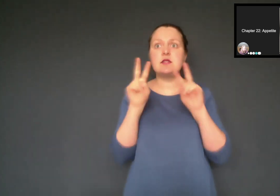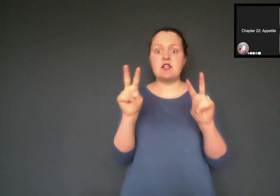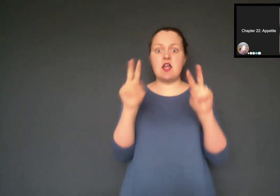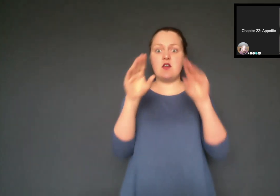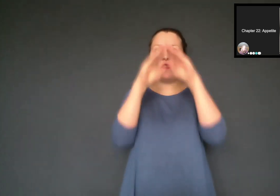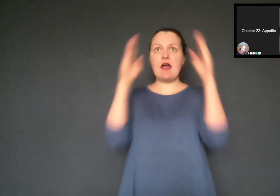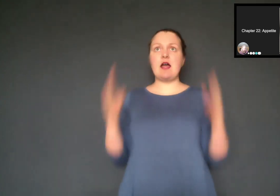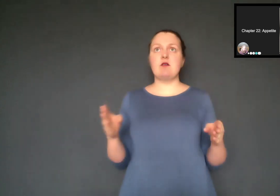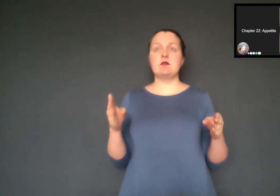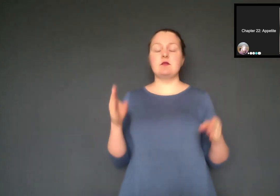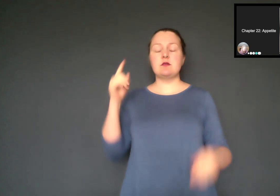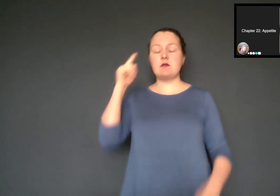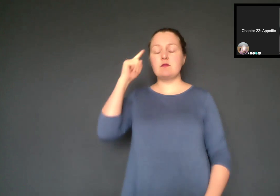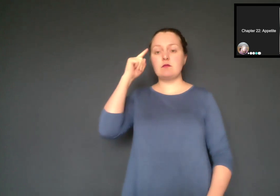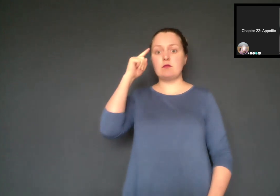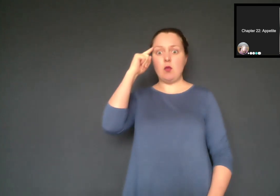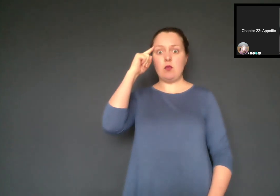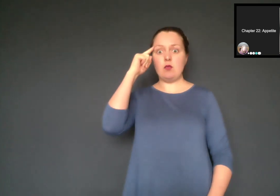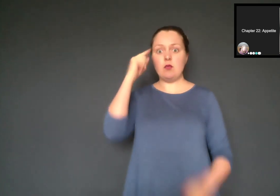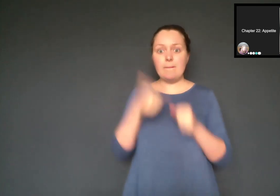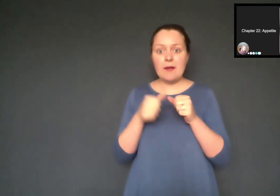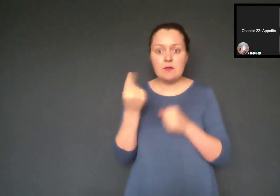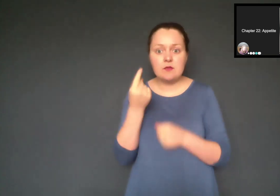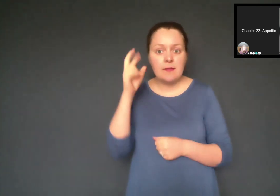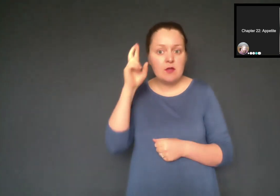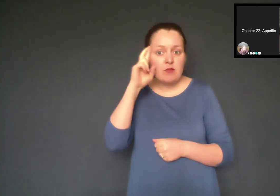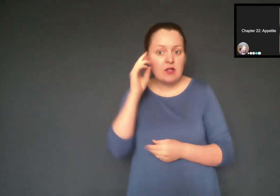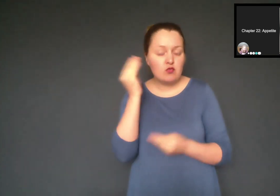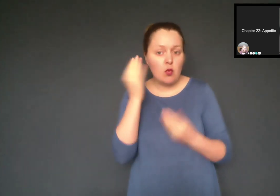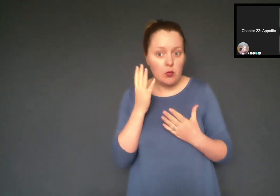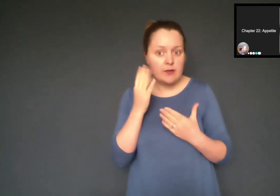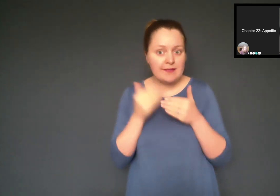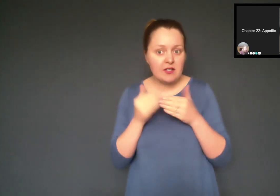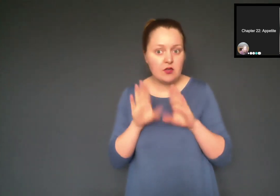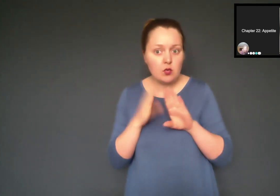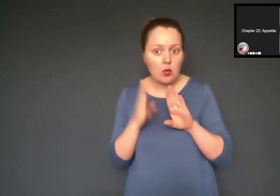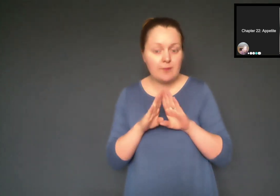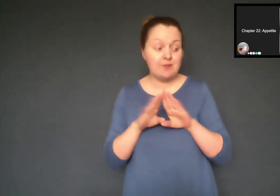remembered something that ripped us had told him at the door it takes a lot of magic to conjure